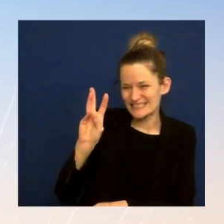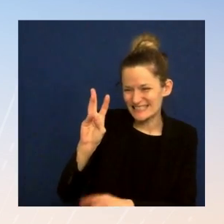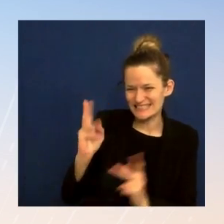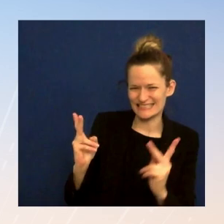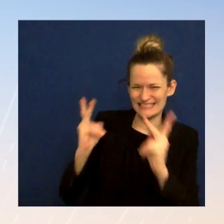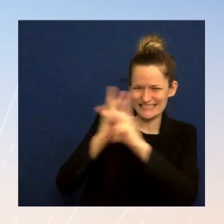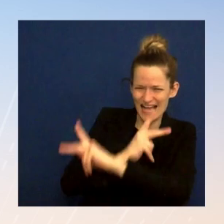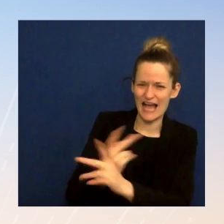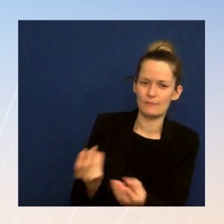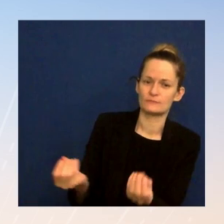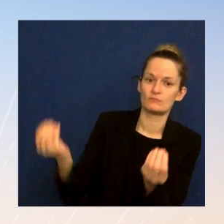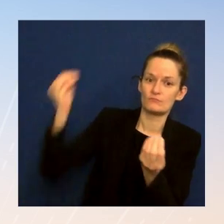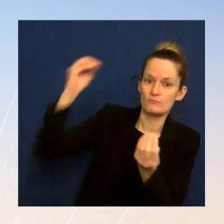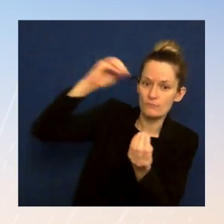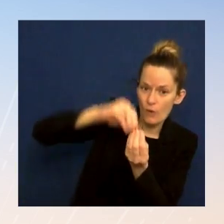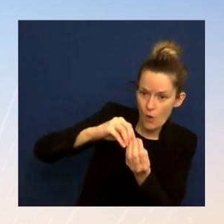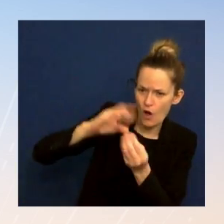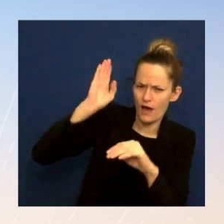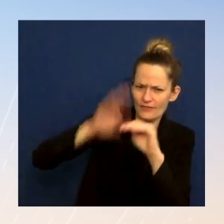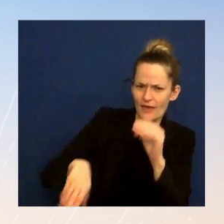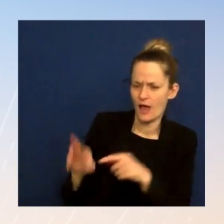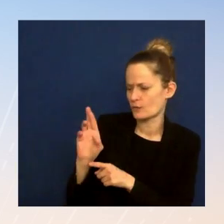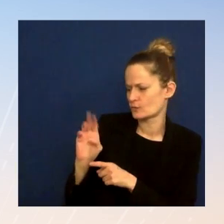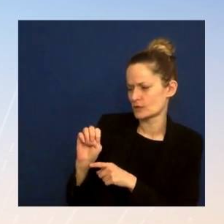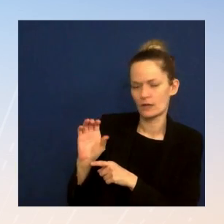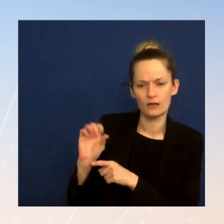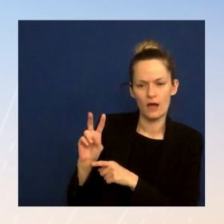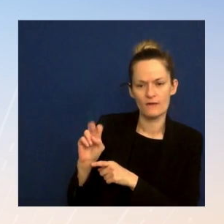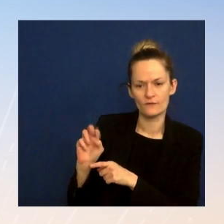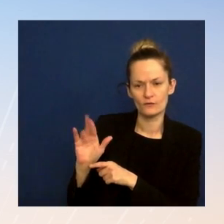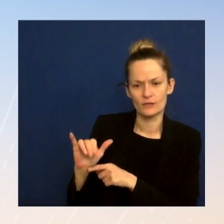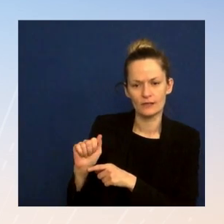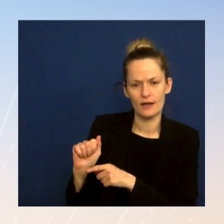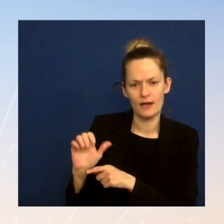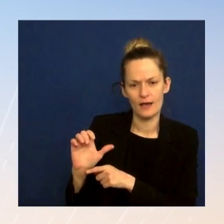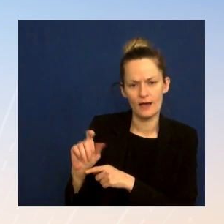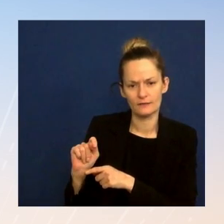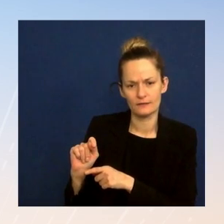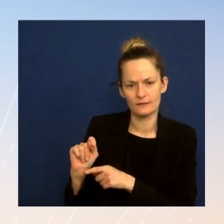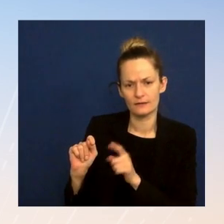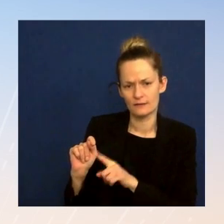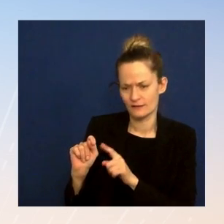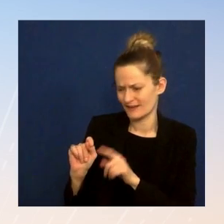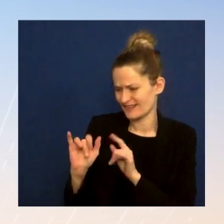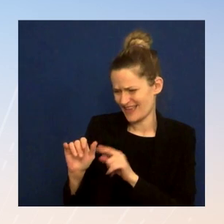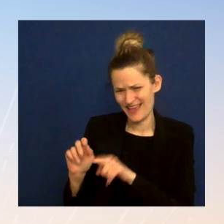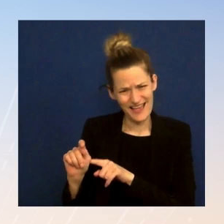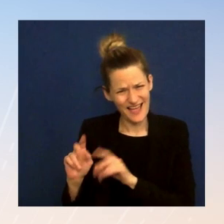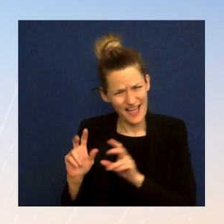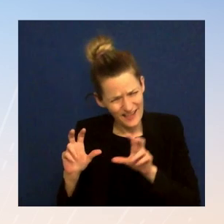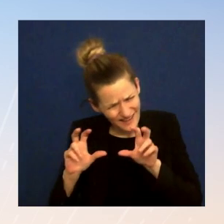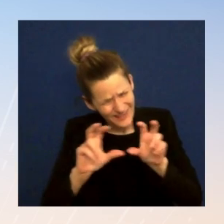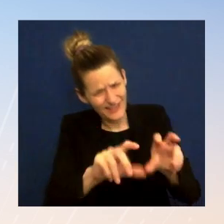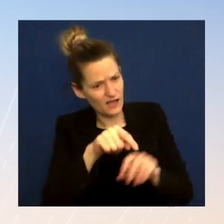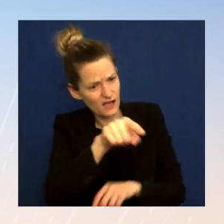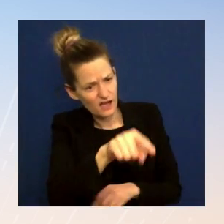and early child educa- -- education, something where we're putting in place a structure that can be built on, just like the Social Security Act, the Affordable Care Act.